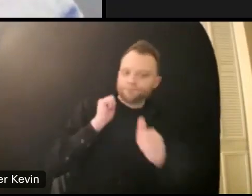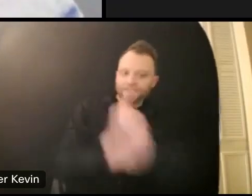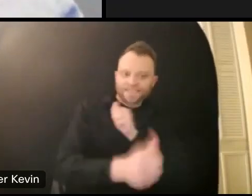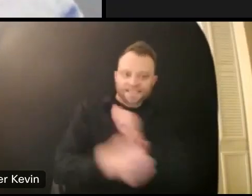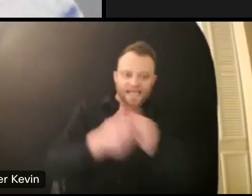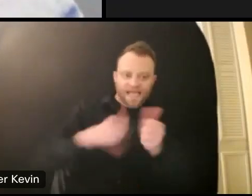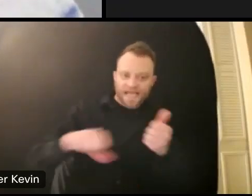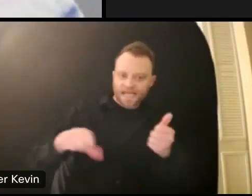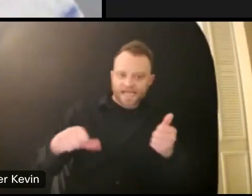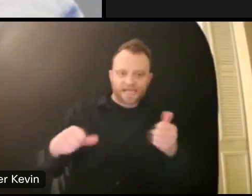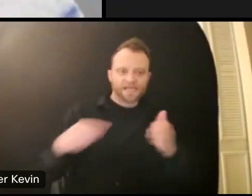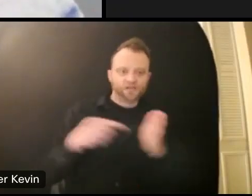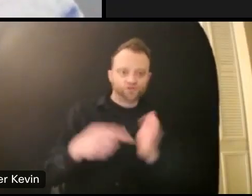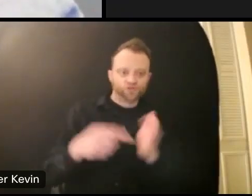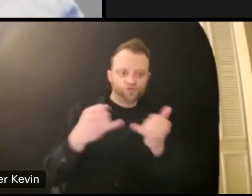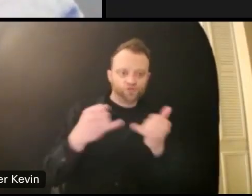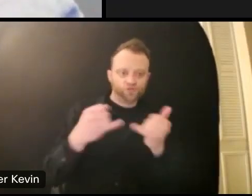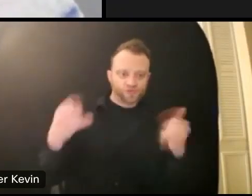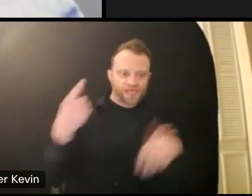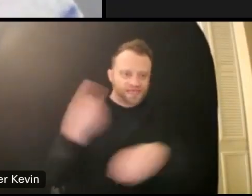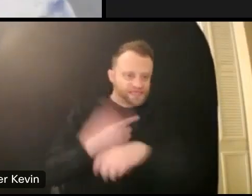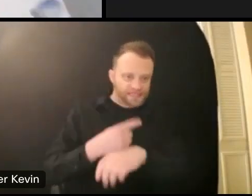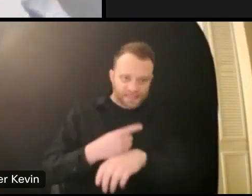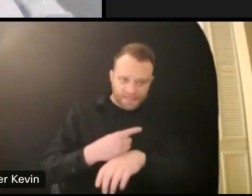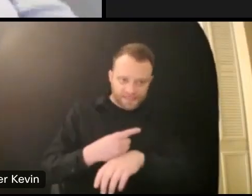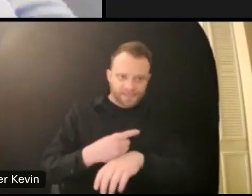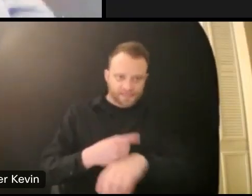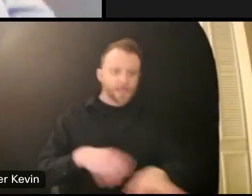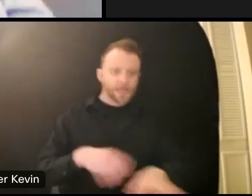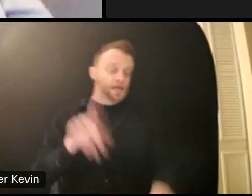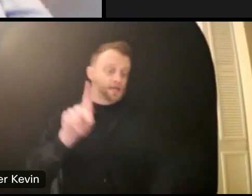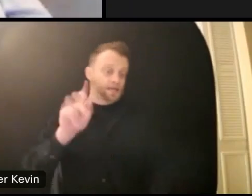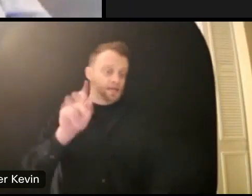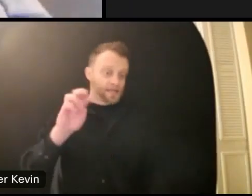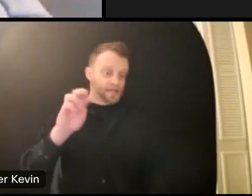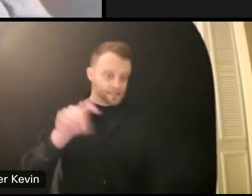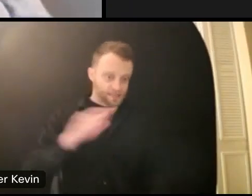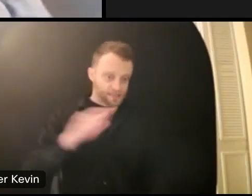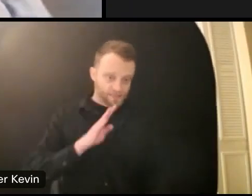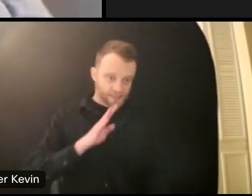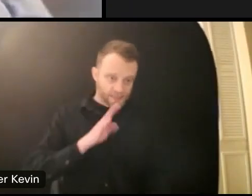that I know that there's a lot of information here and it's akin to asking for a glass of